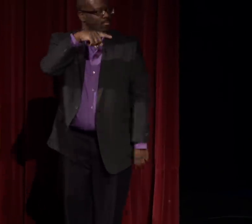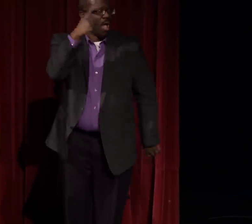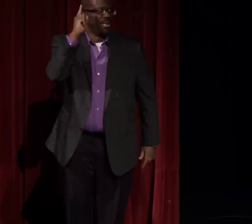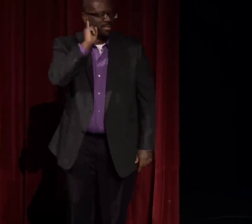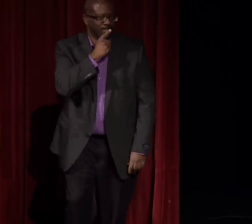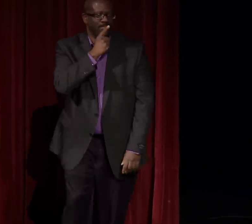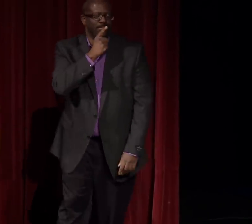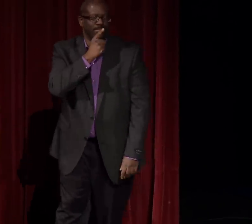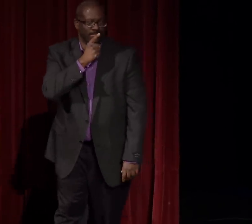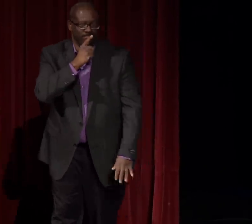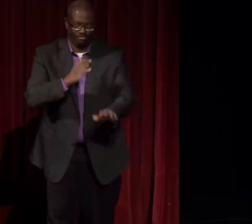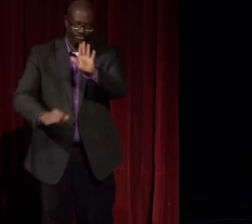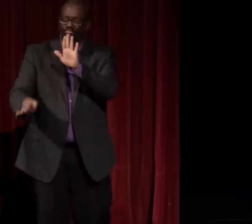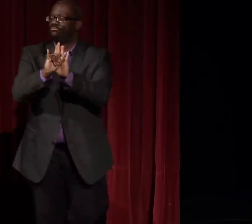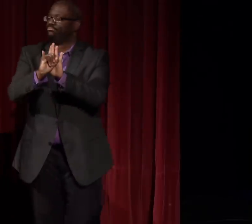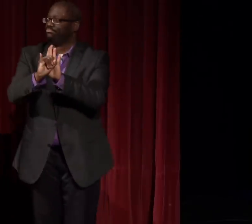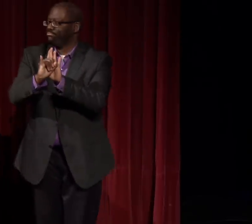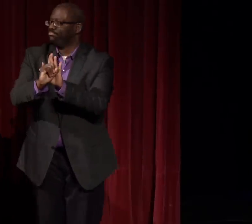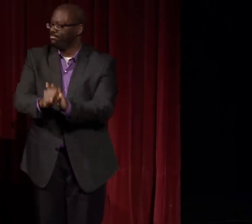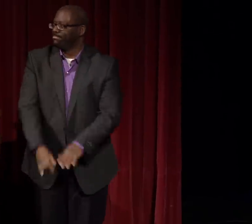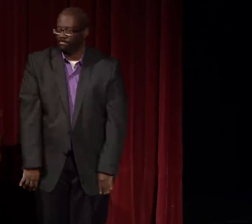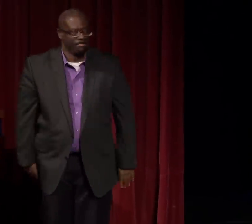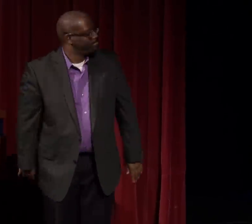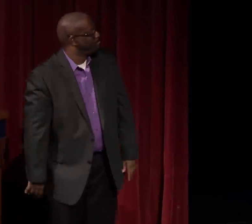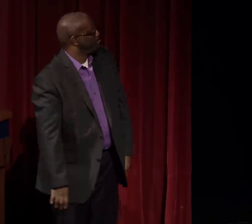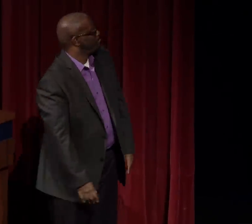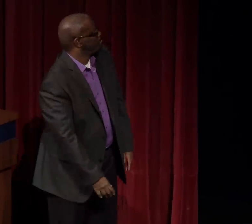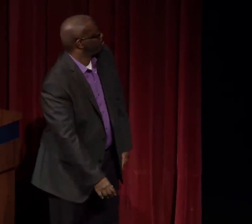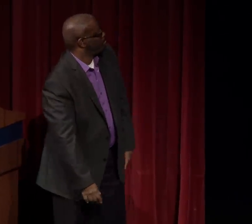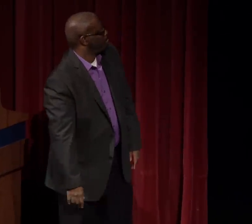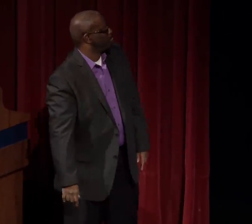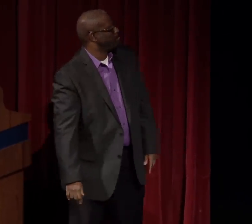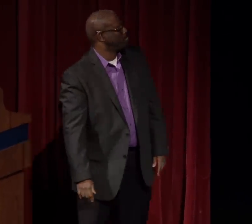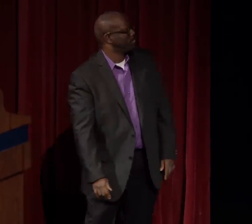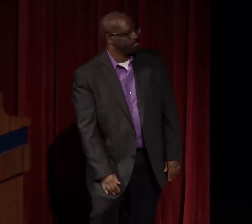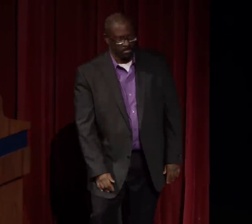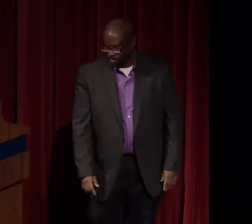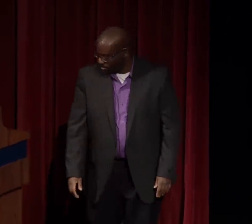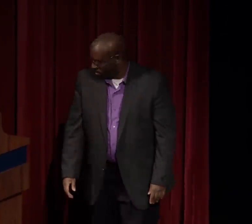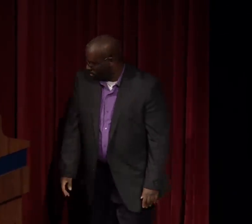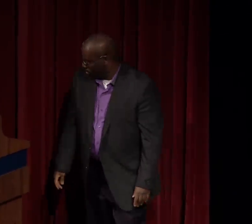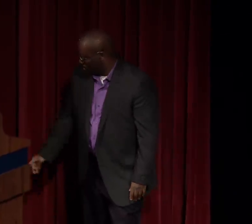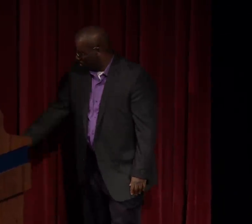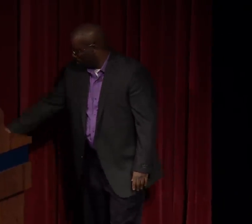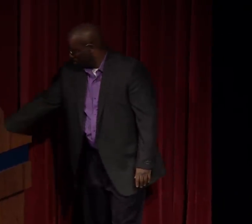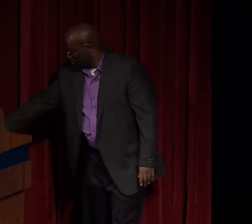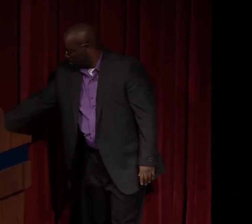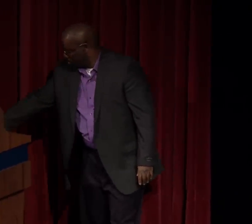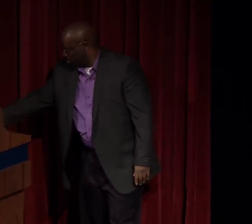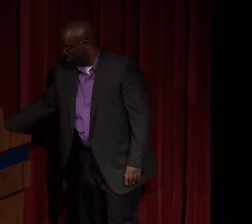So in flipping these words, we really reflect what the transformation for Nathie was all about.